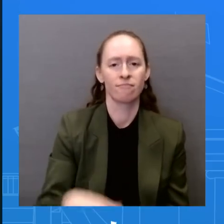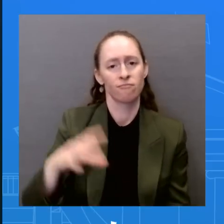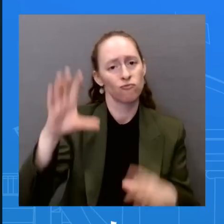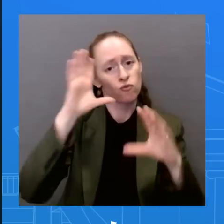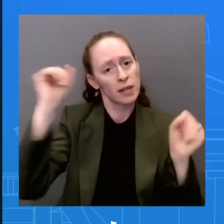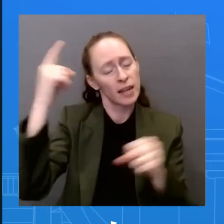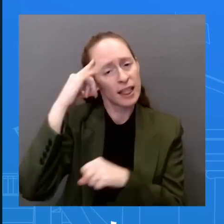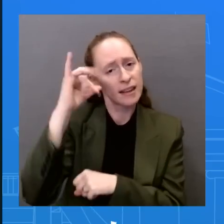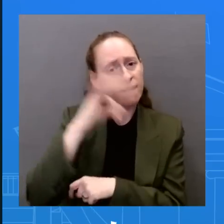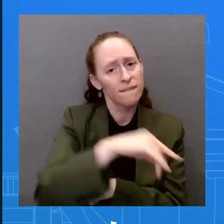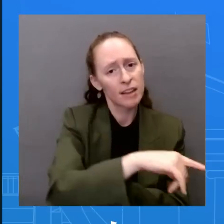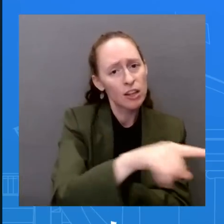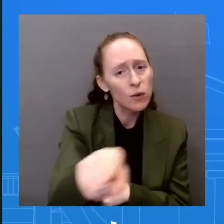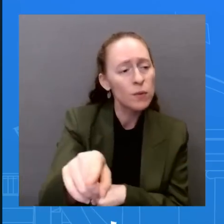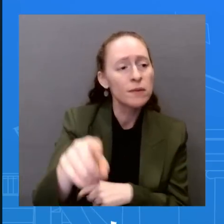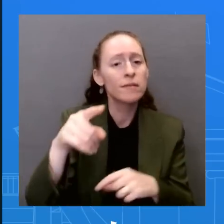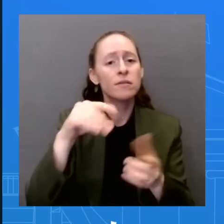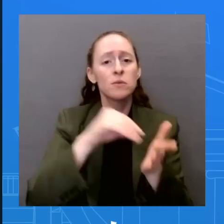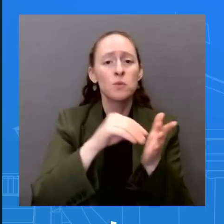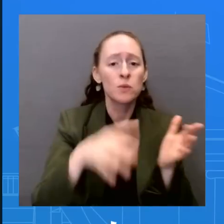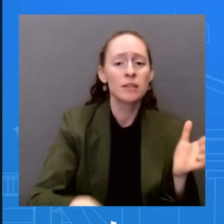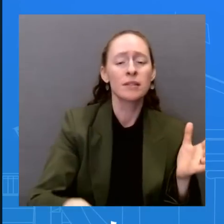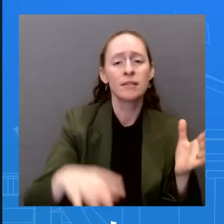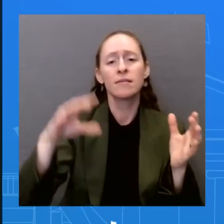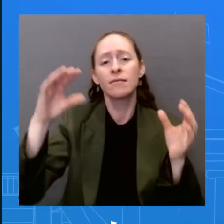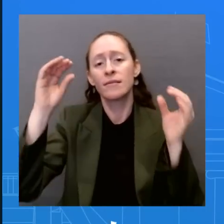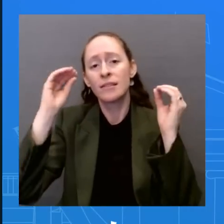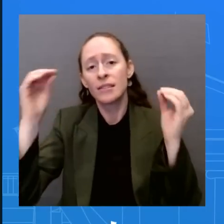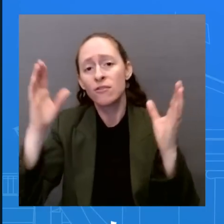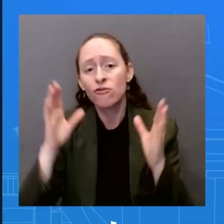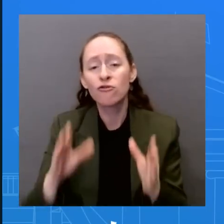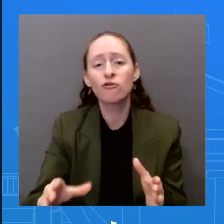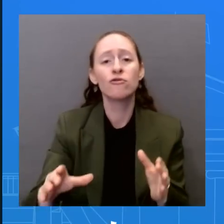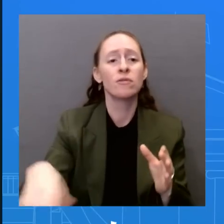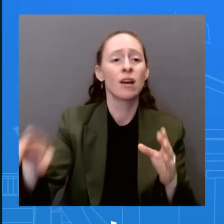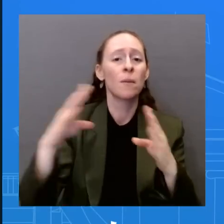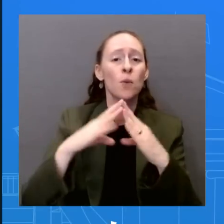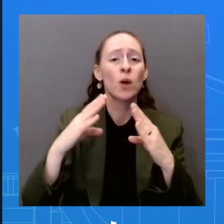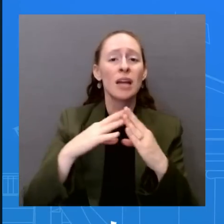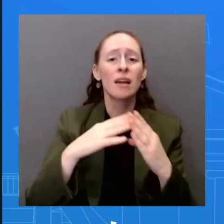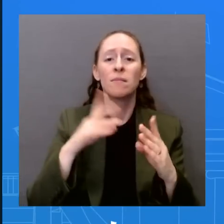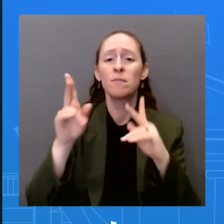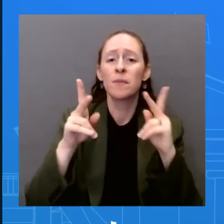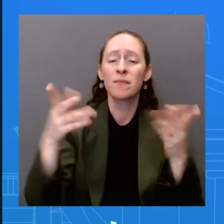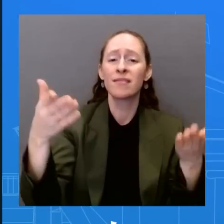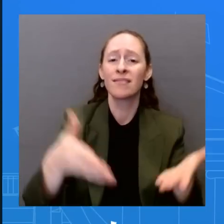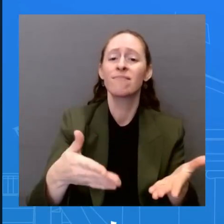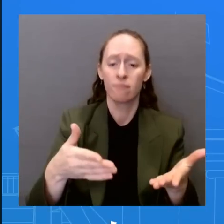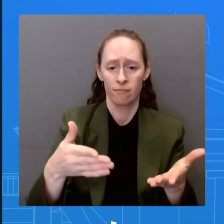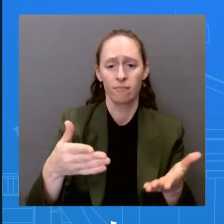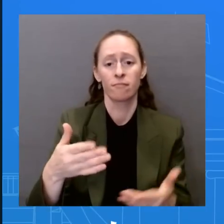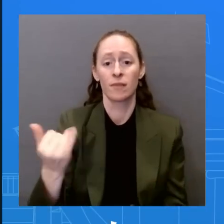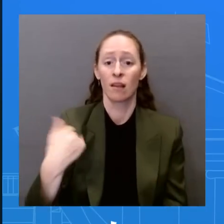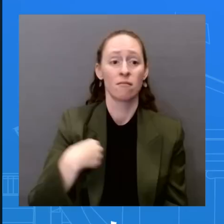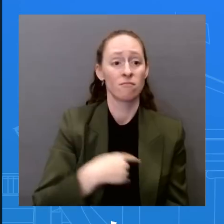And our message to the nation is: We will not rest until we can make schools safe again,